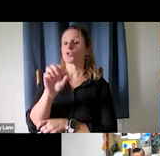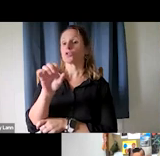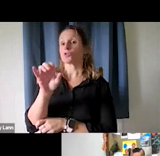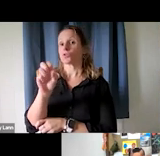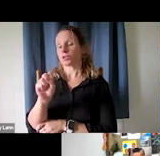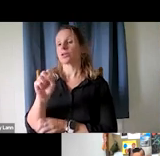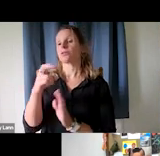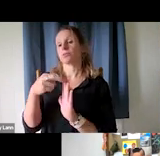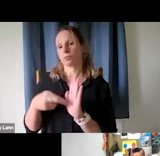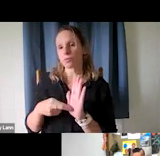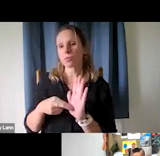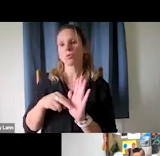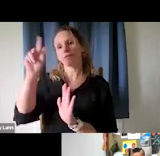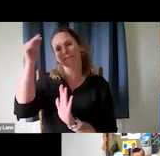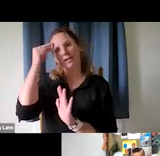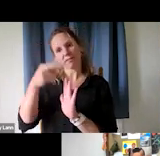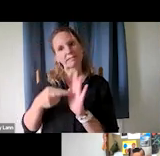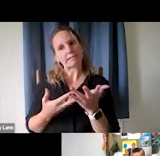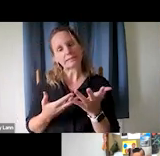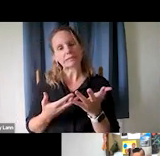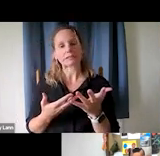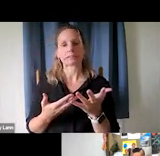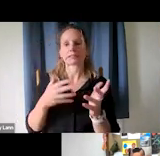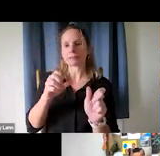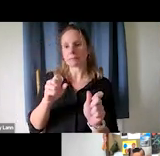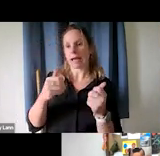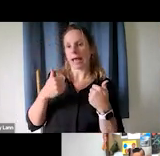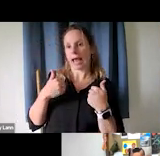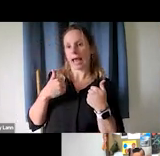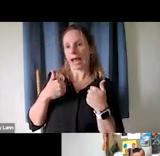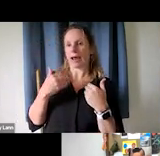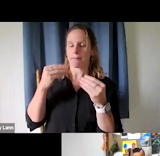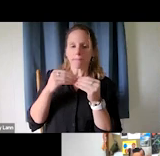and the federal regulations, you may be able to get more insight, you know,